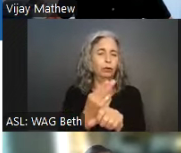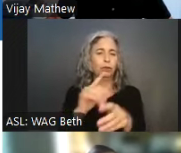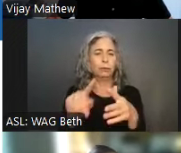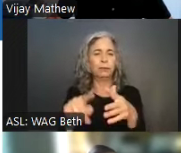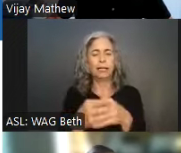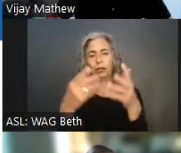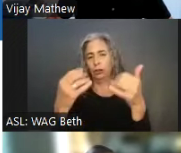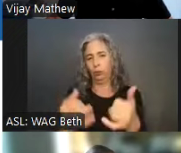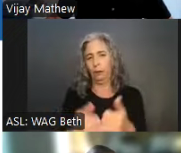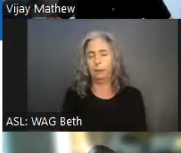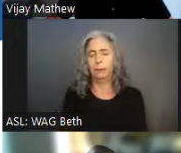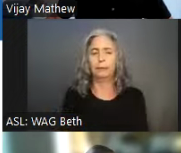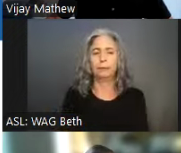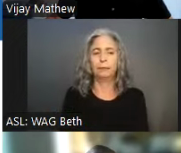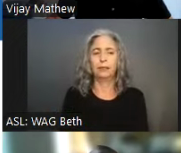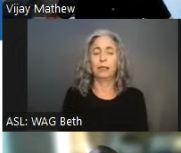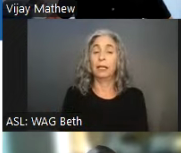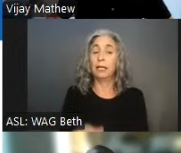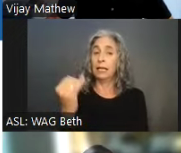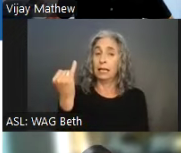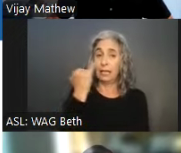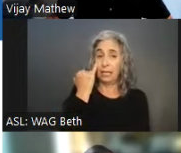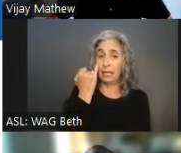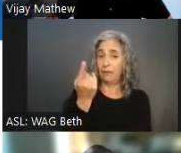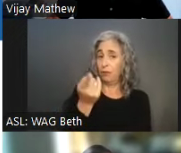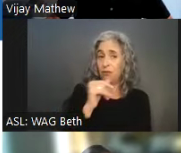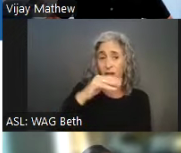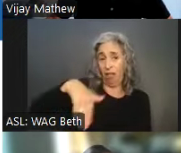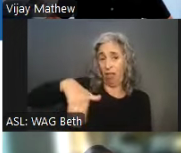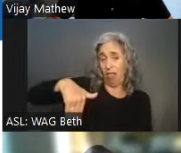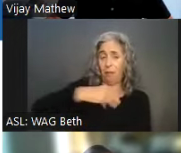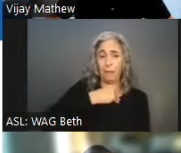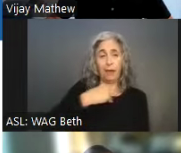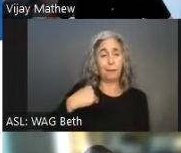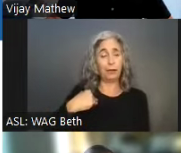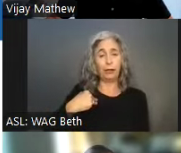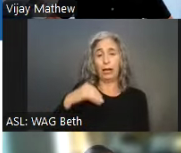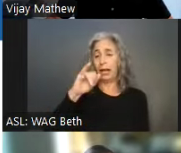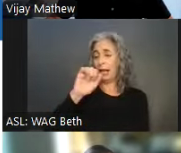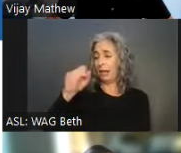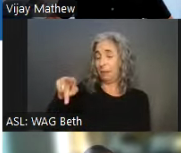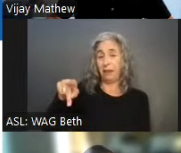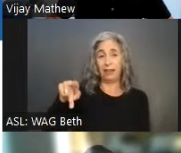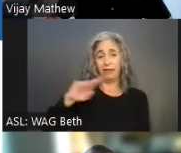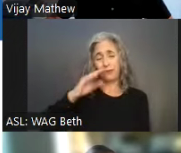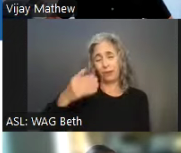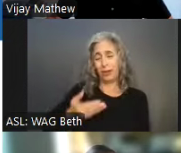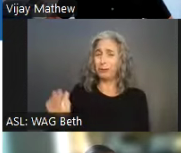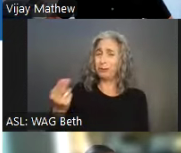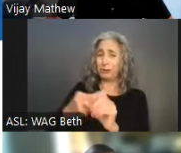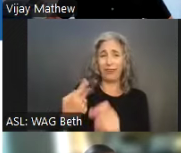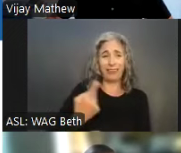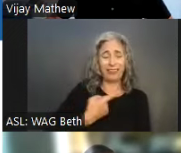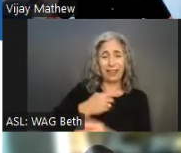And for any who are not yet a member of IAAP, we welcome you to join our network of over